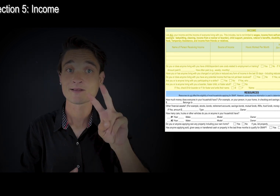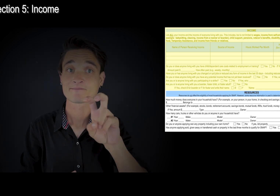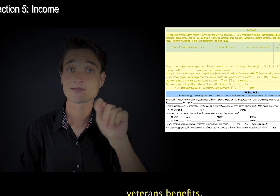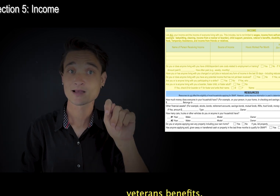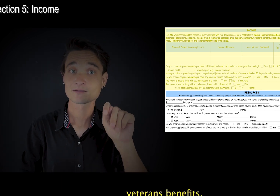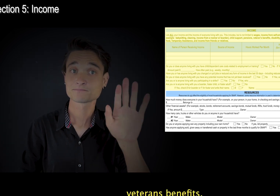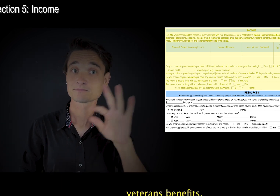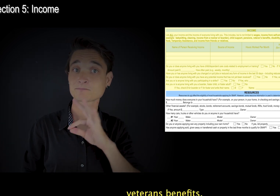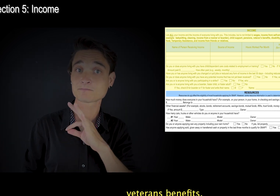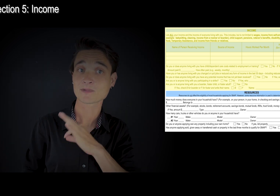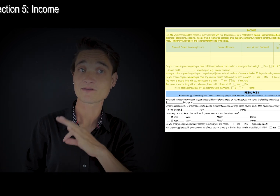veterans benefits,